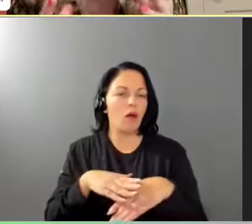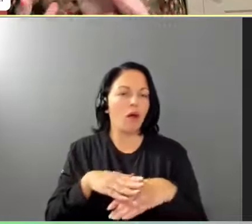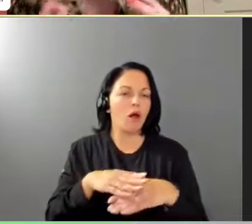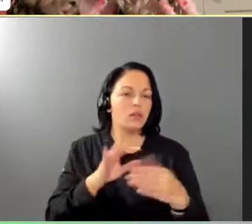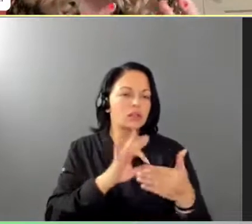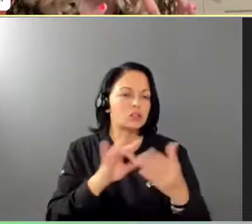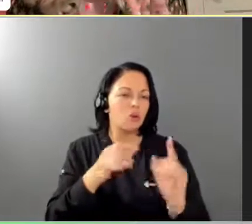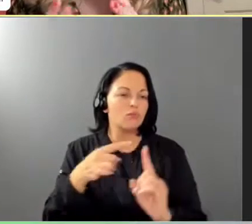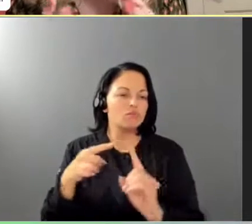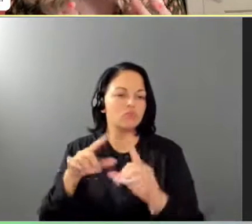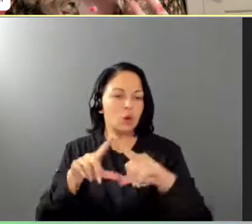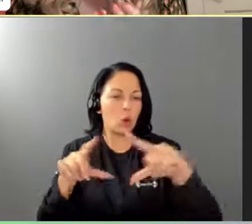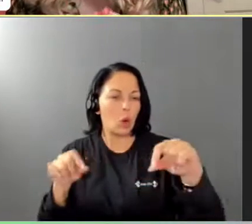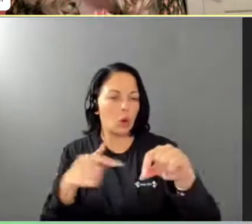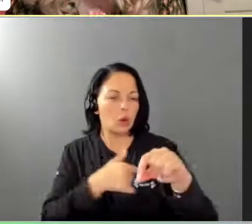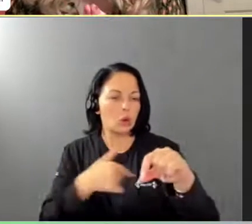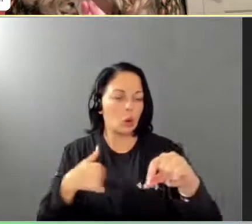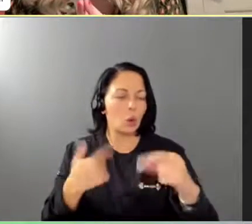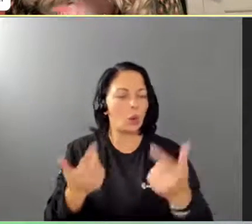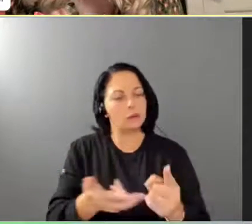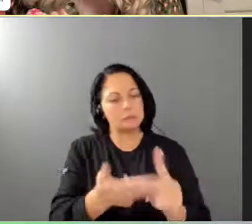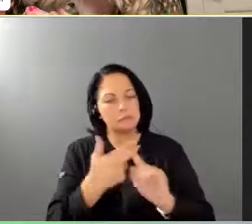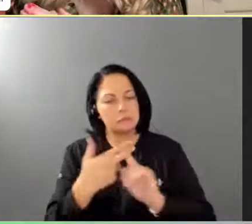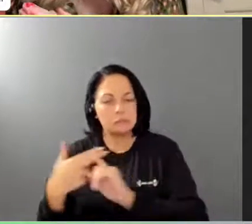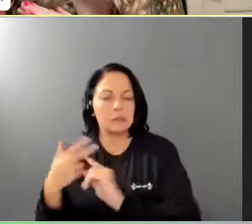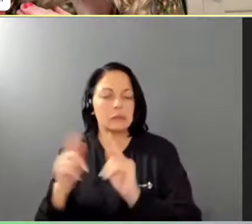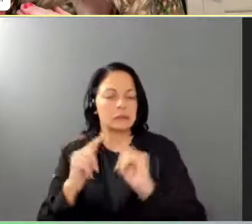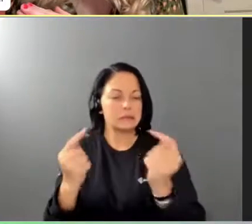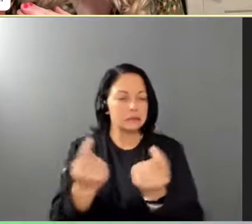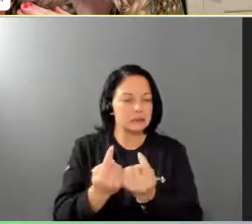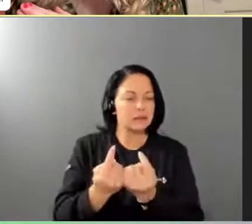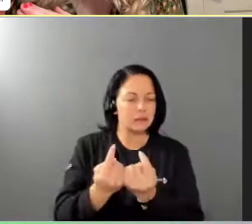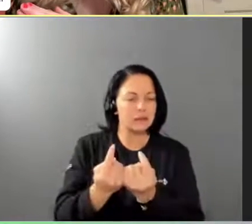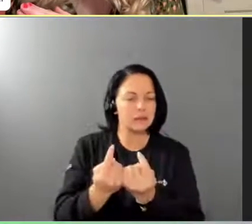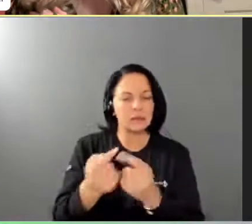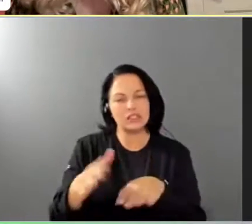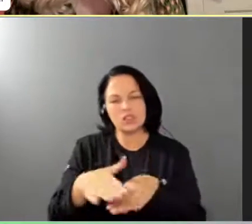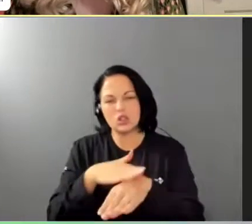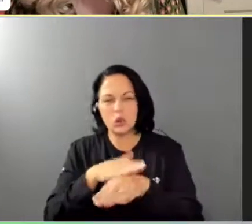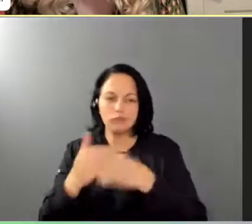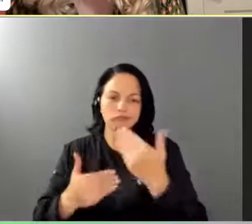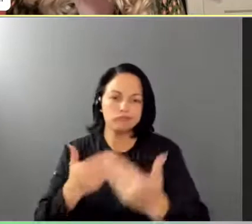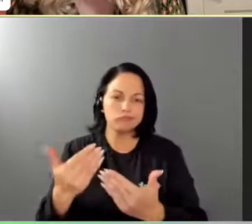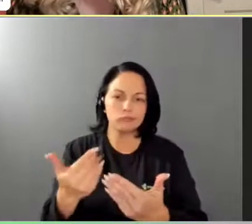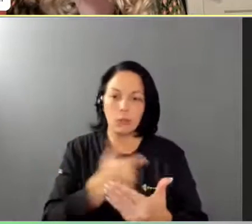I don't think we have those apps on the scorecard, we're on boarding